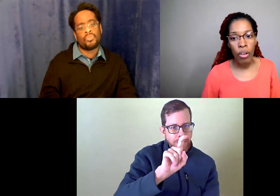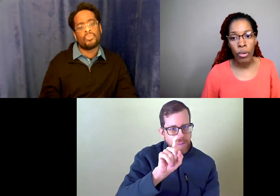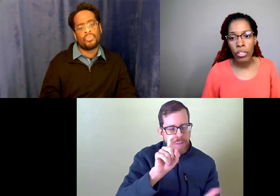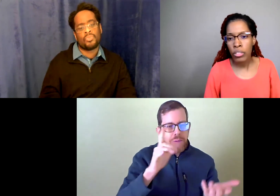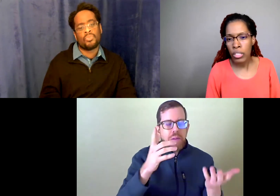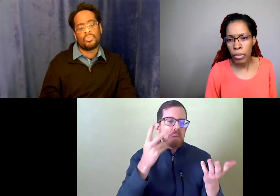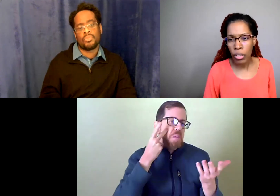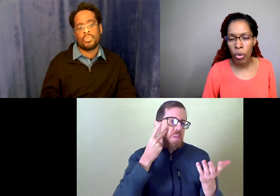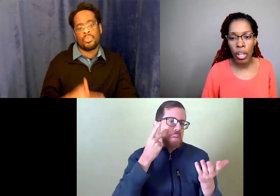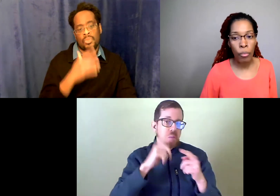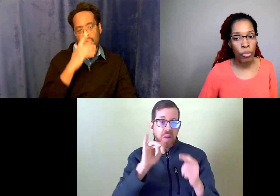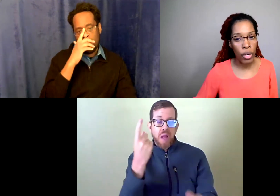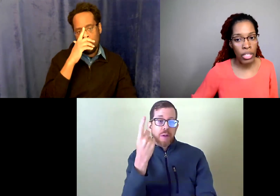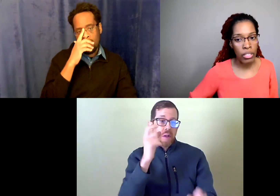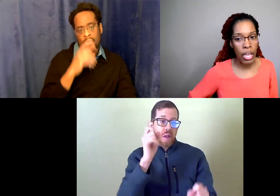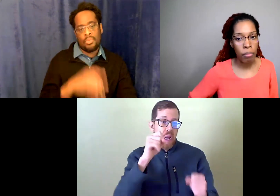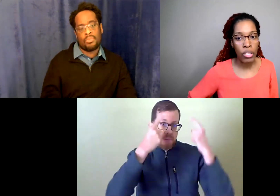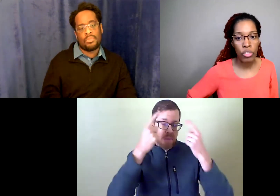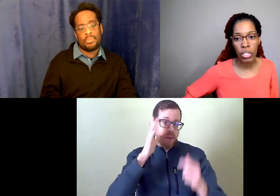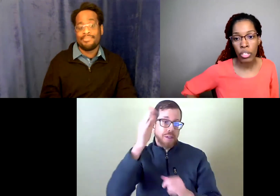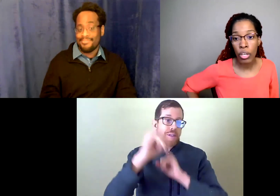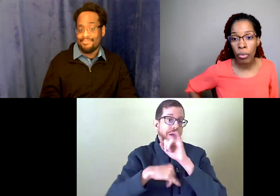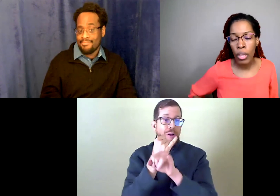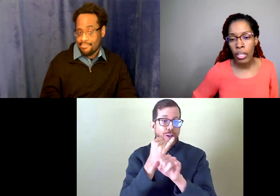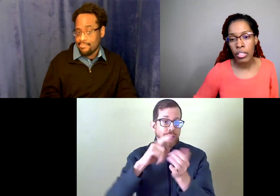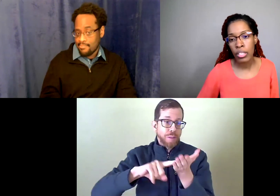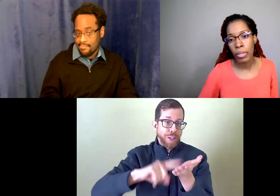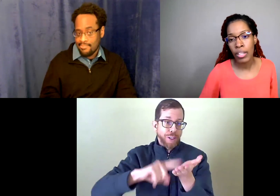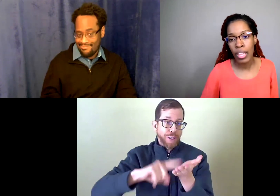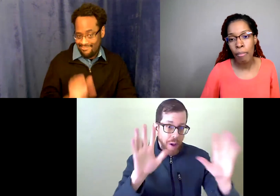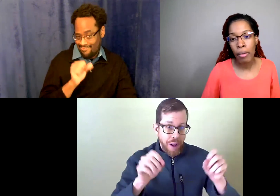or something to go along with race i'd be interested to know just something to think about